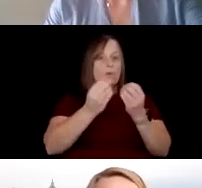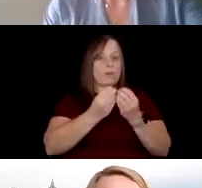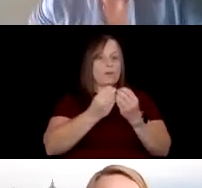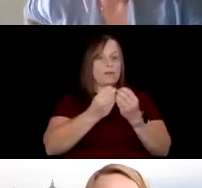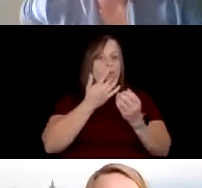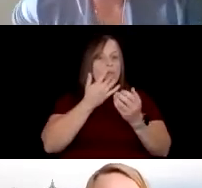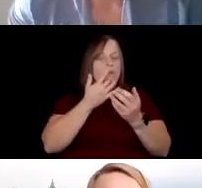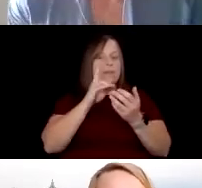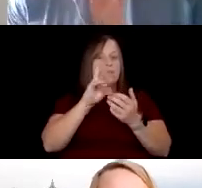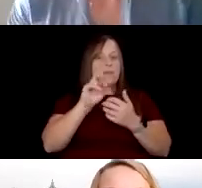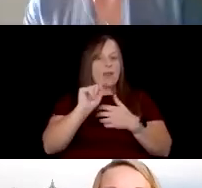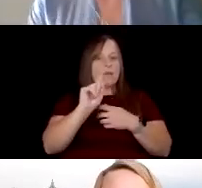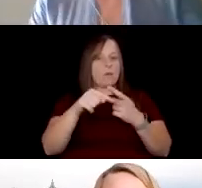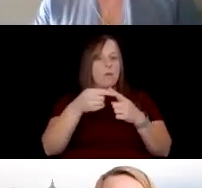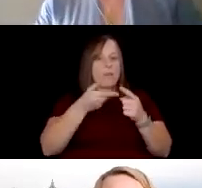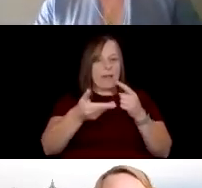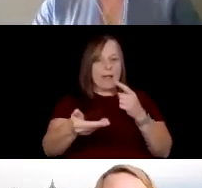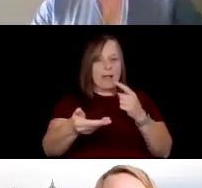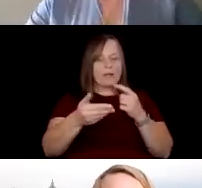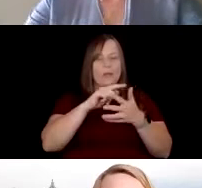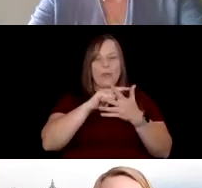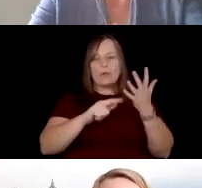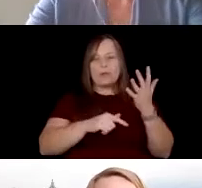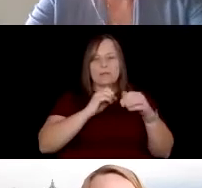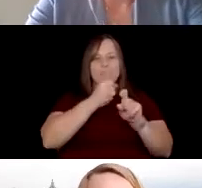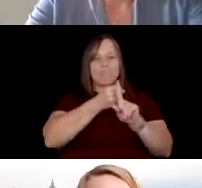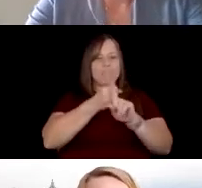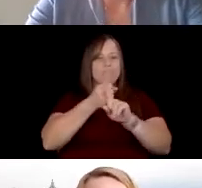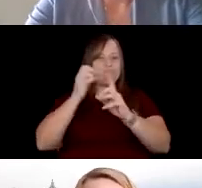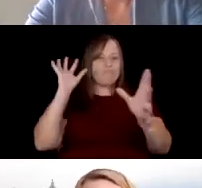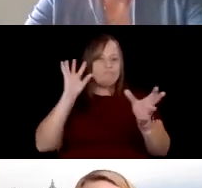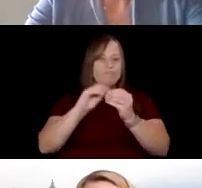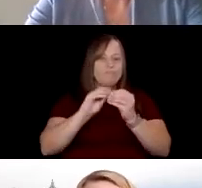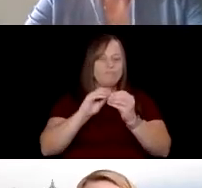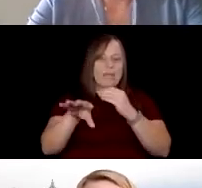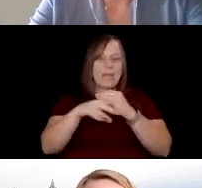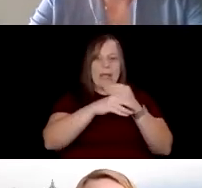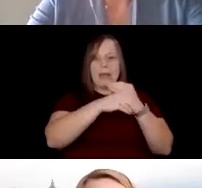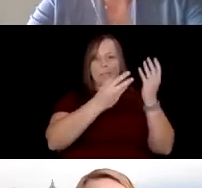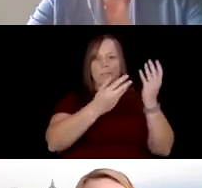to veterans when they're hiring. So all the things like that that can really cumulatively add up to a lot more issues